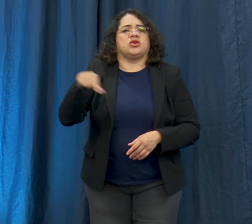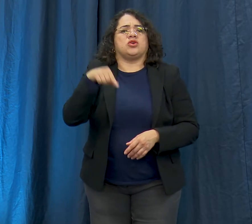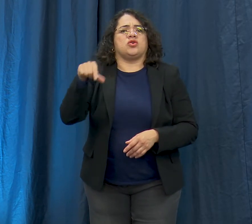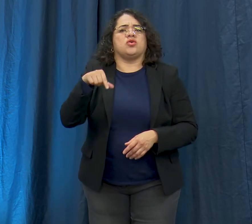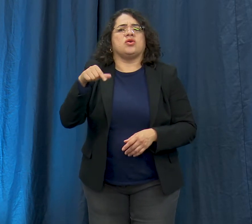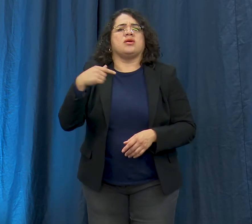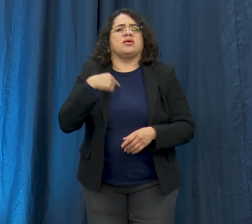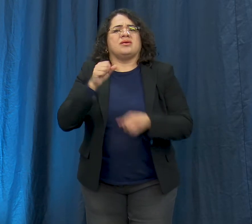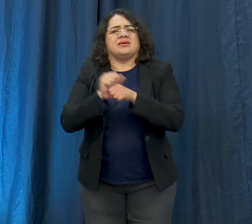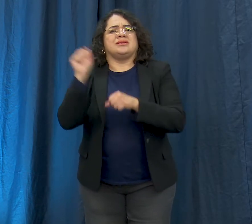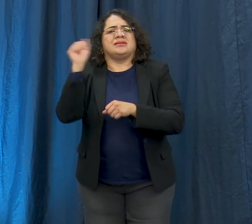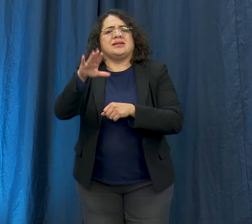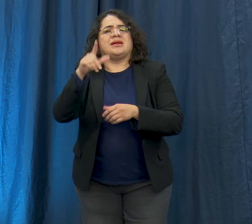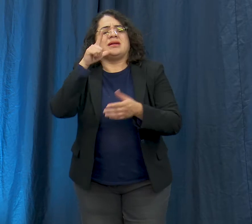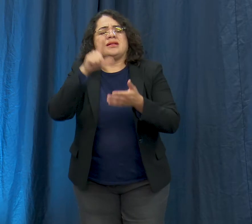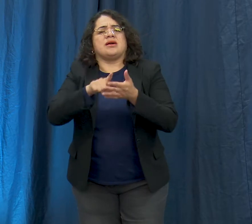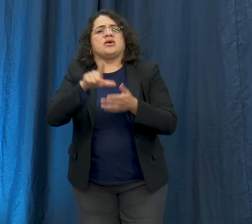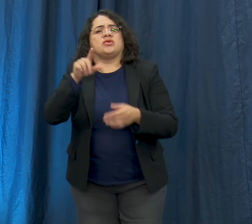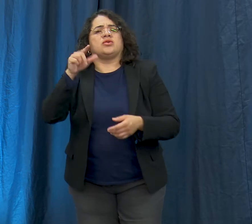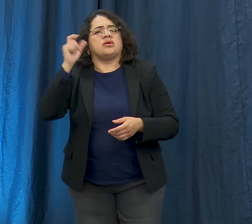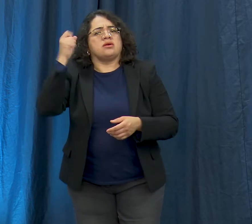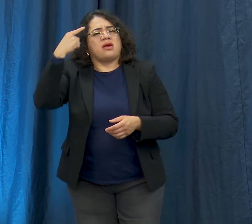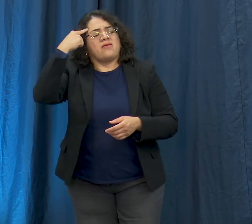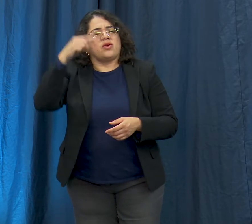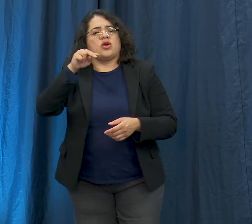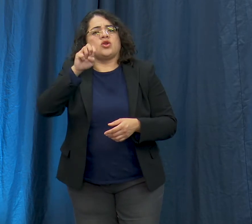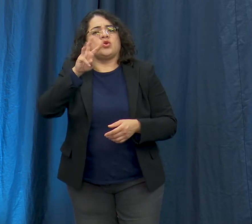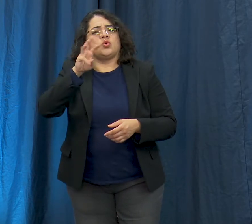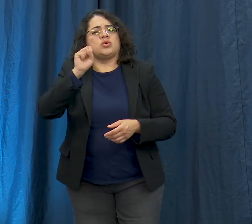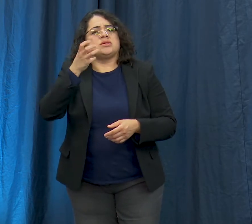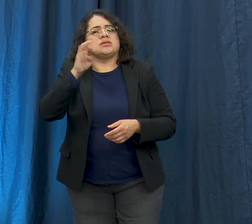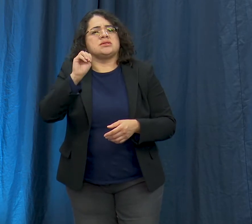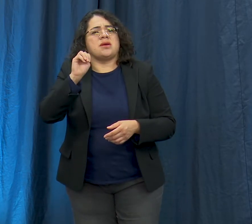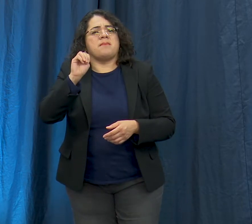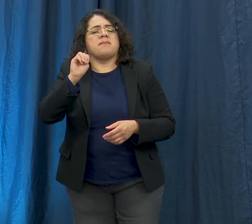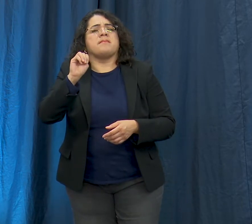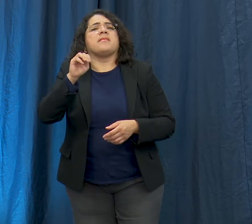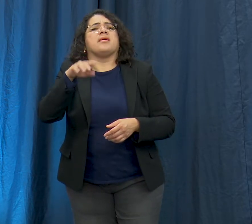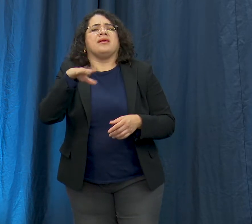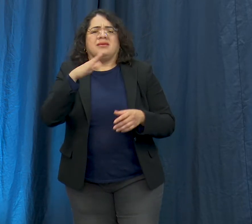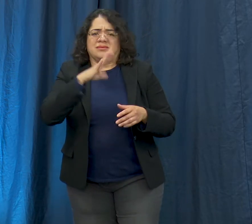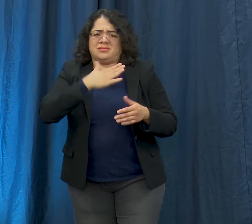Governor Newsom asking him to instruct all of the state's Health Department's